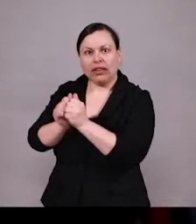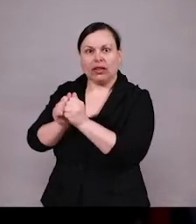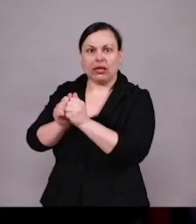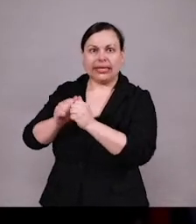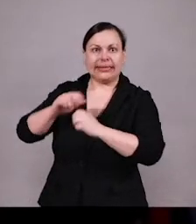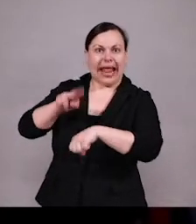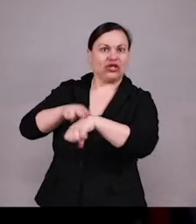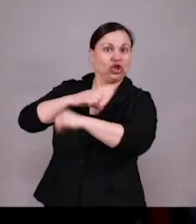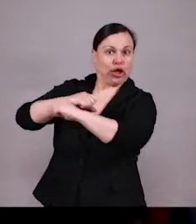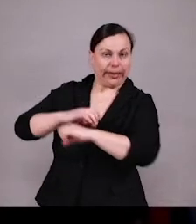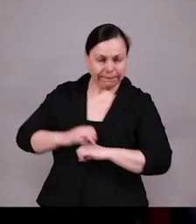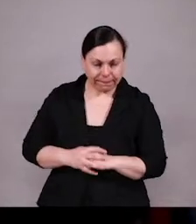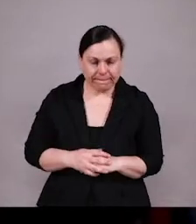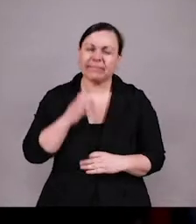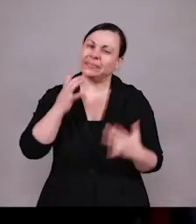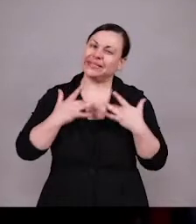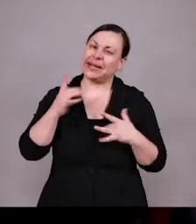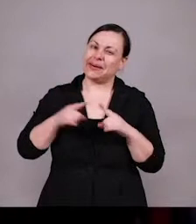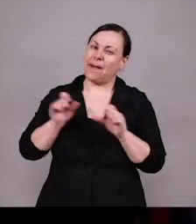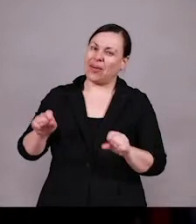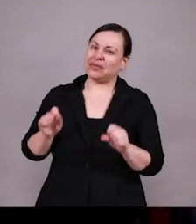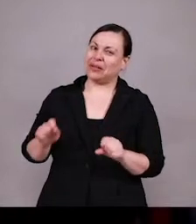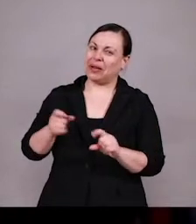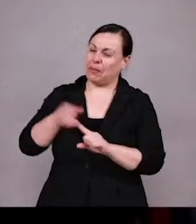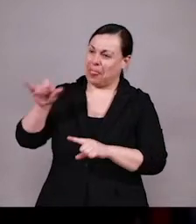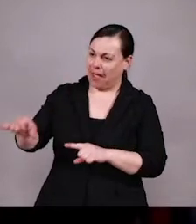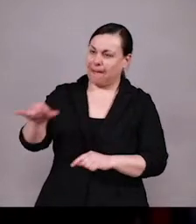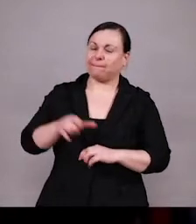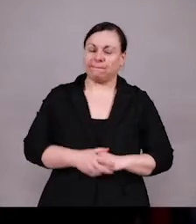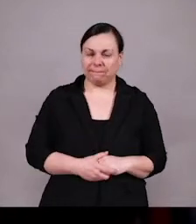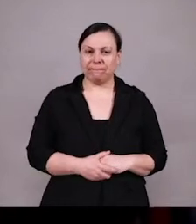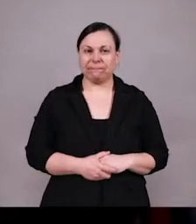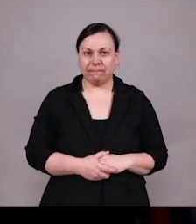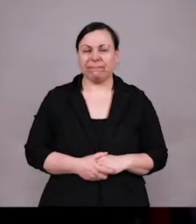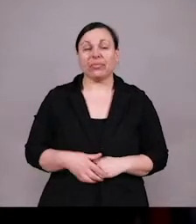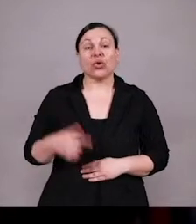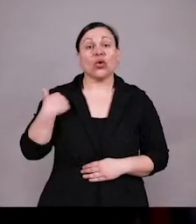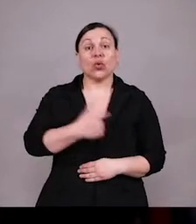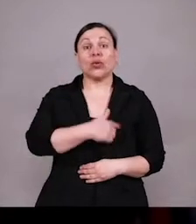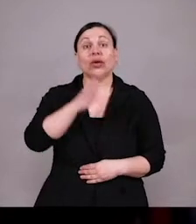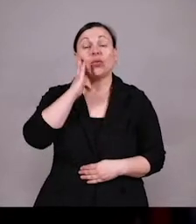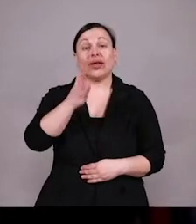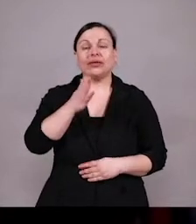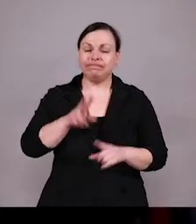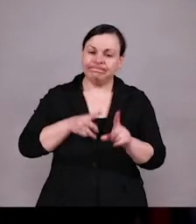I’m excited by the possibilities presented by this collaboration as we extend our mutual reach